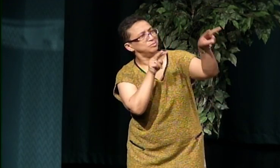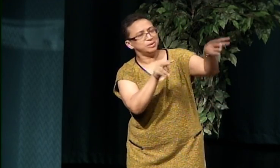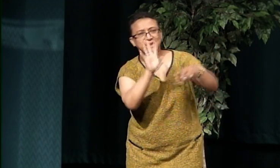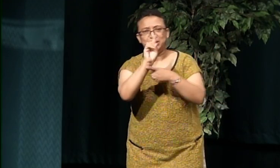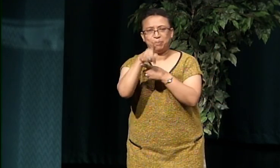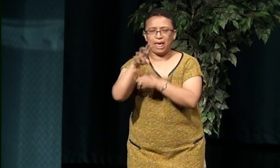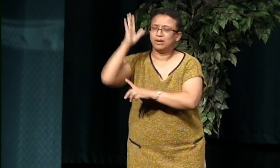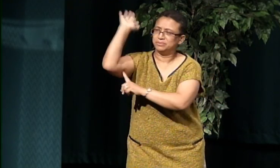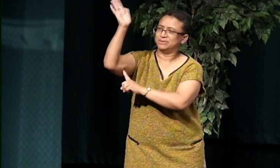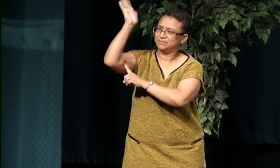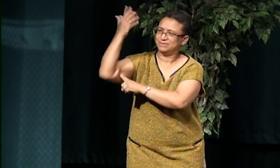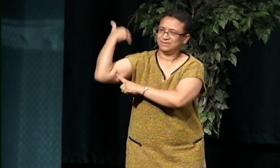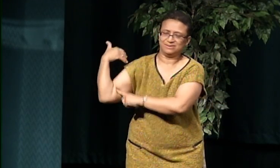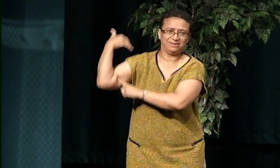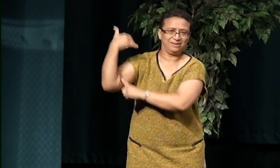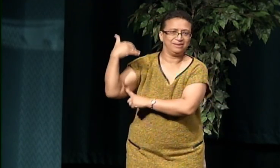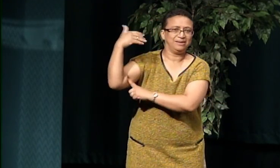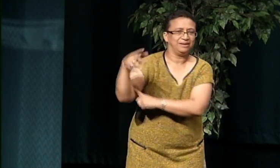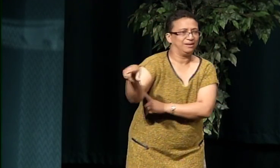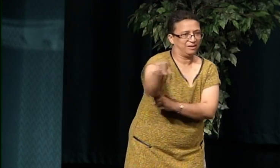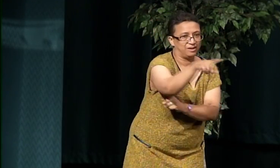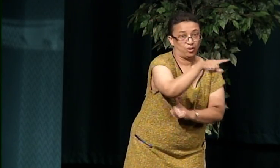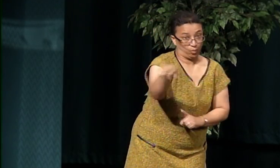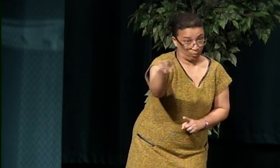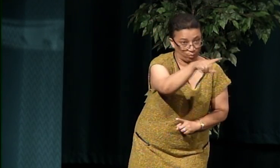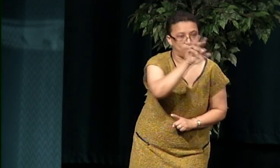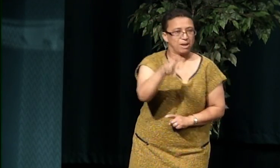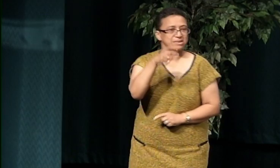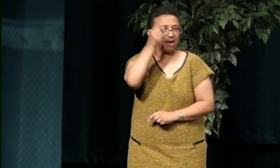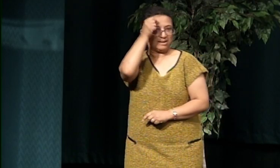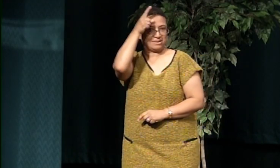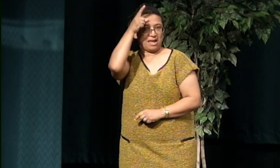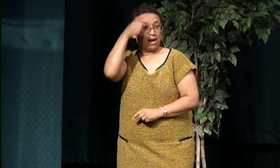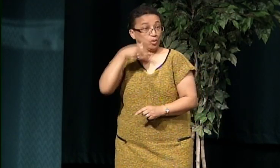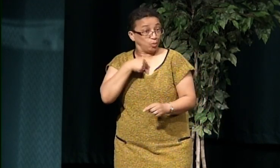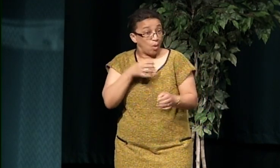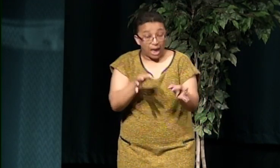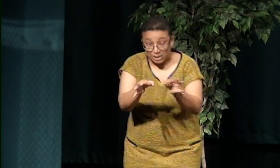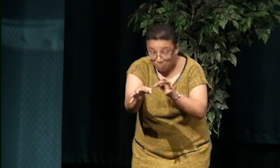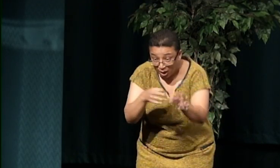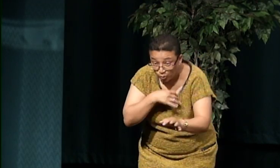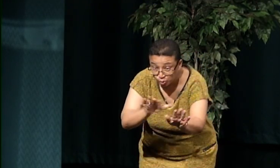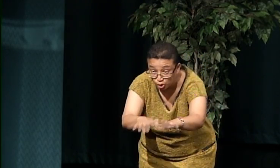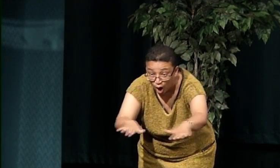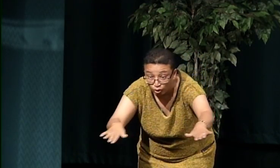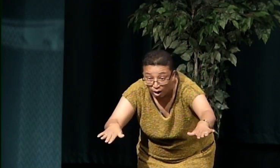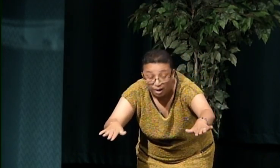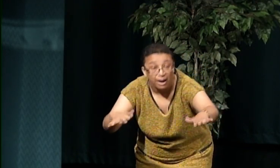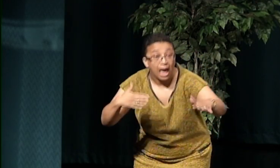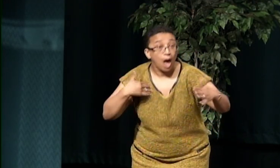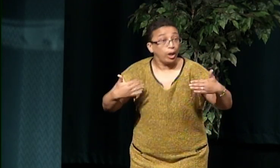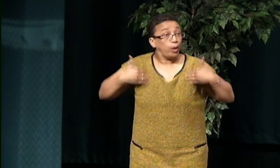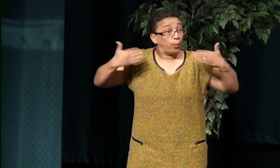I don't have the answer. You have the answer. Especially since those of you who are here.